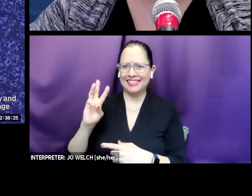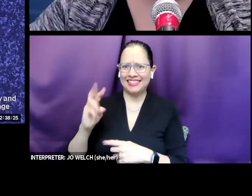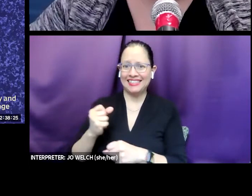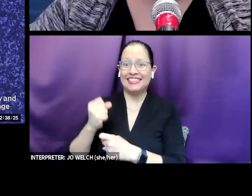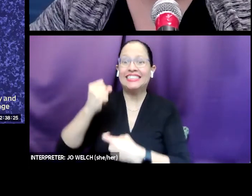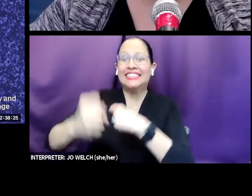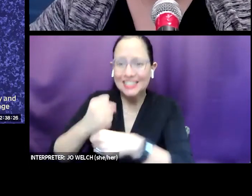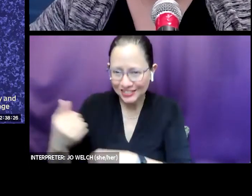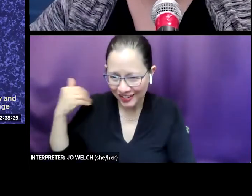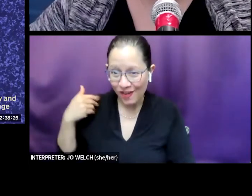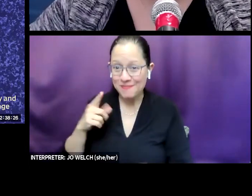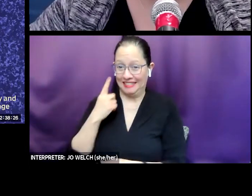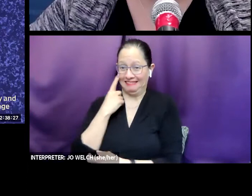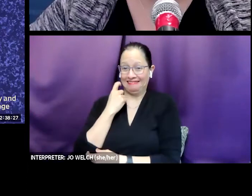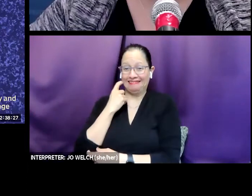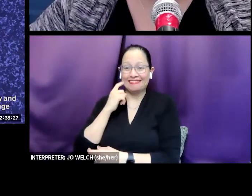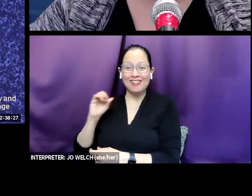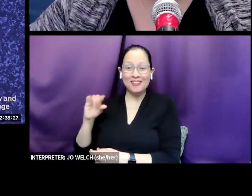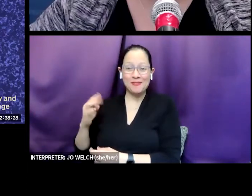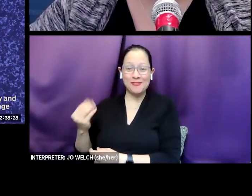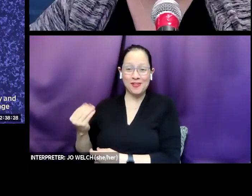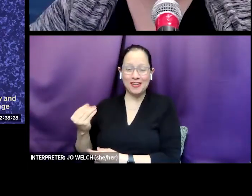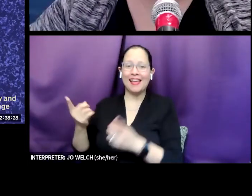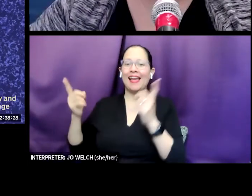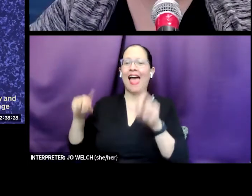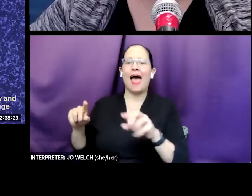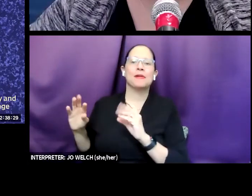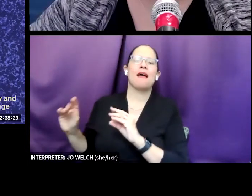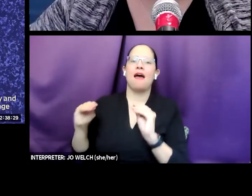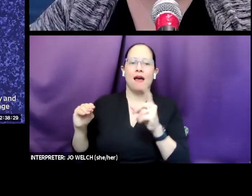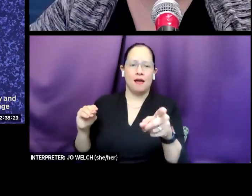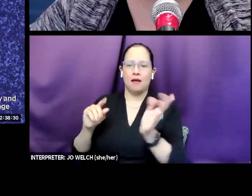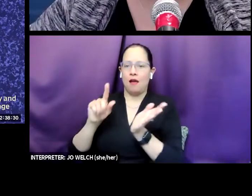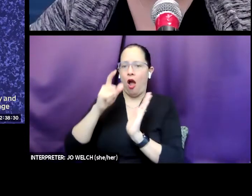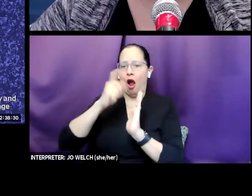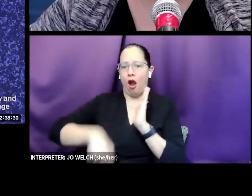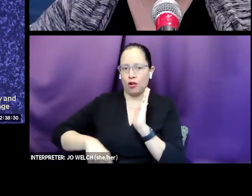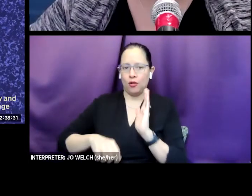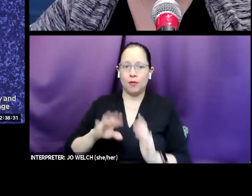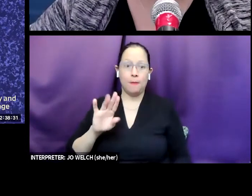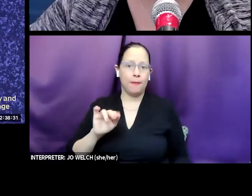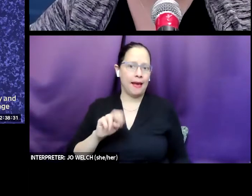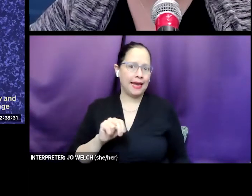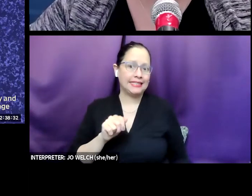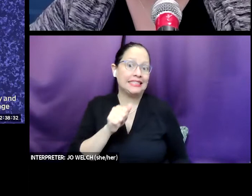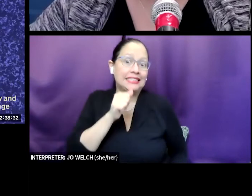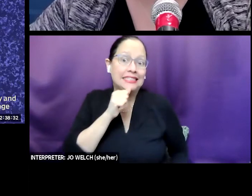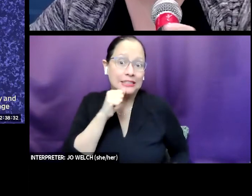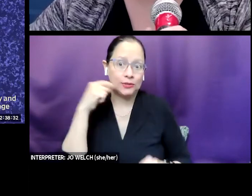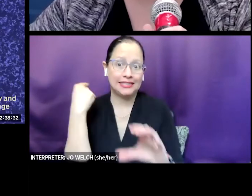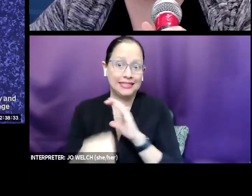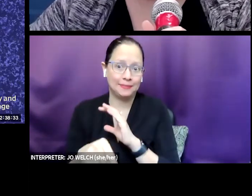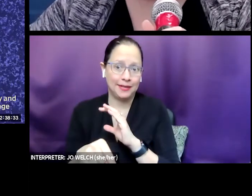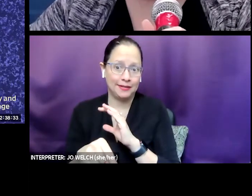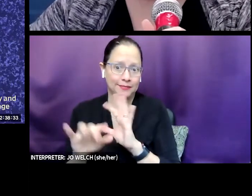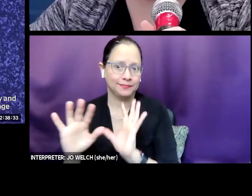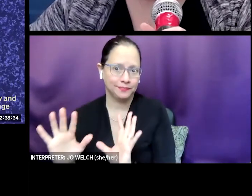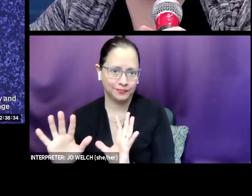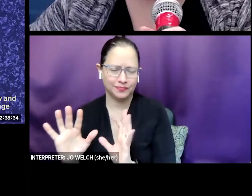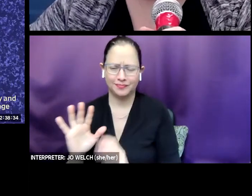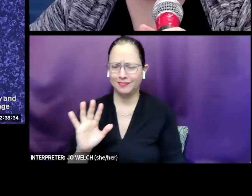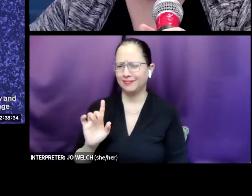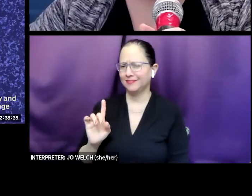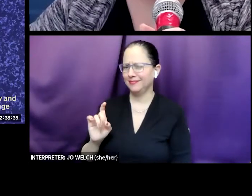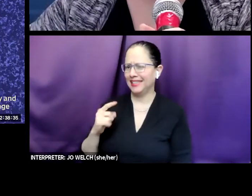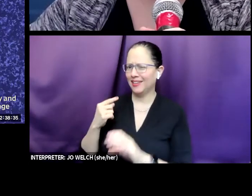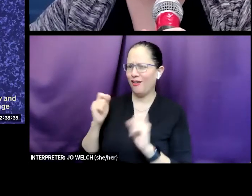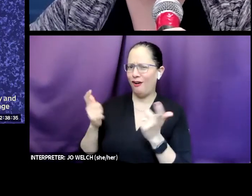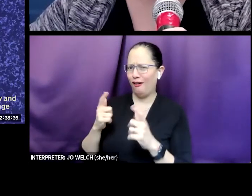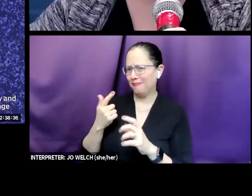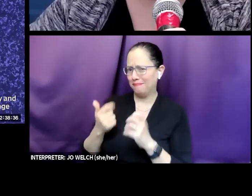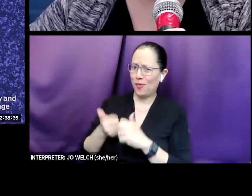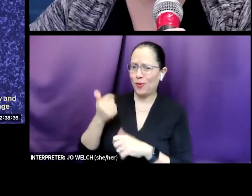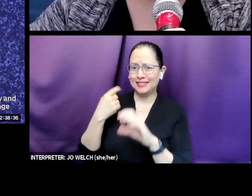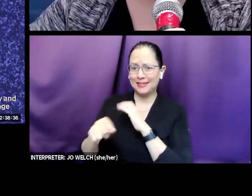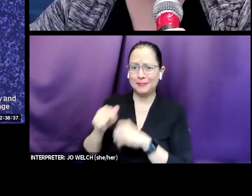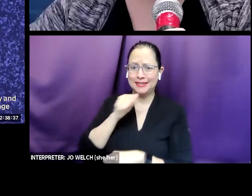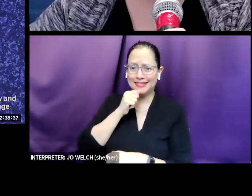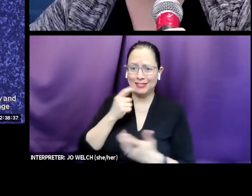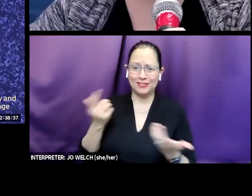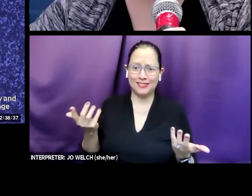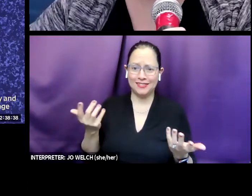But it wasn't that long ago that there was this New York Post article about Biden secret emails. I don't know a lot of emails that aren't secret. And I'll tell you I get a lot of email, I don't want to read anybody else's email.